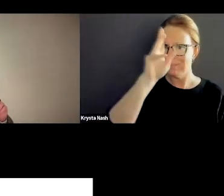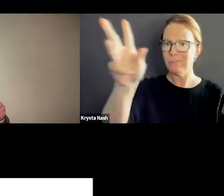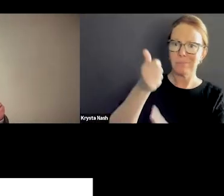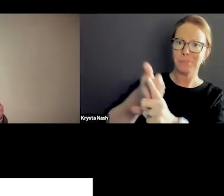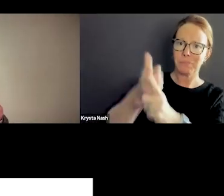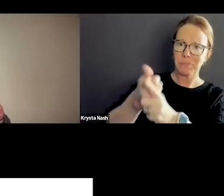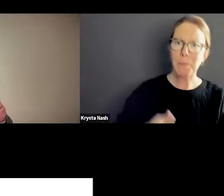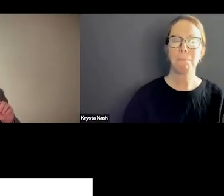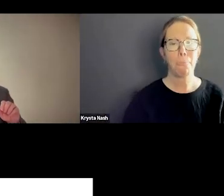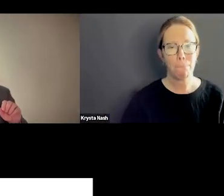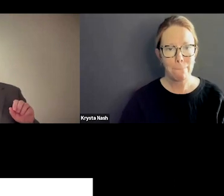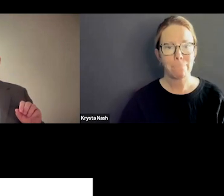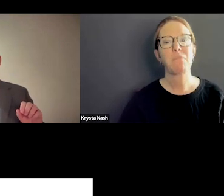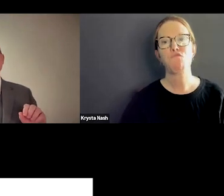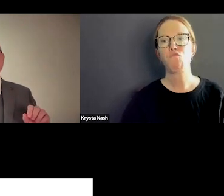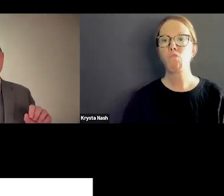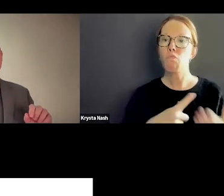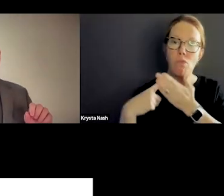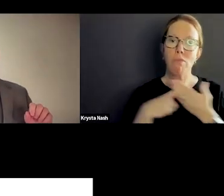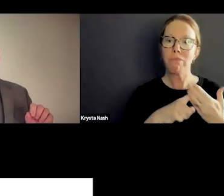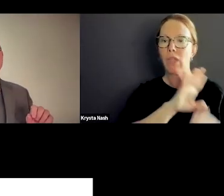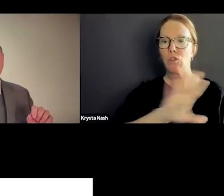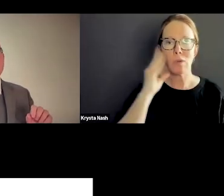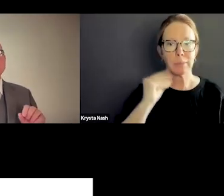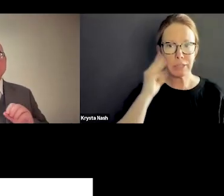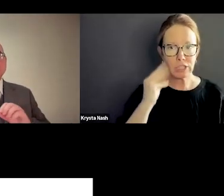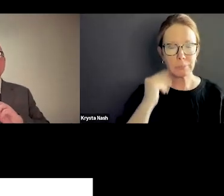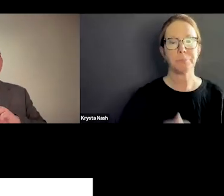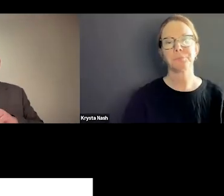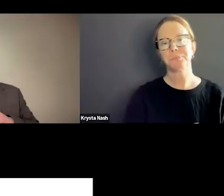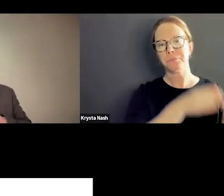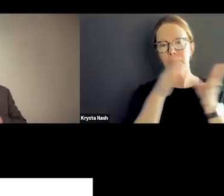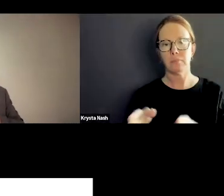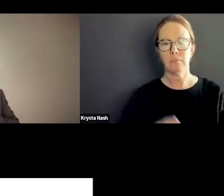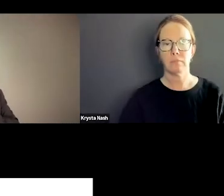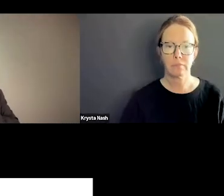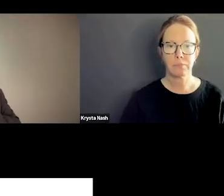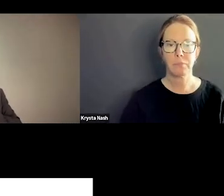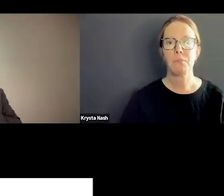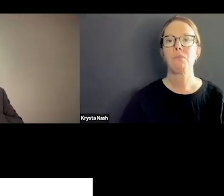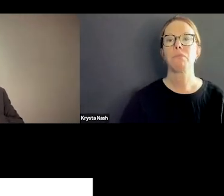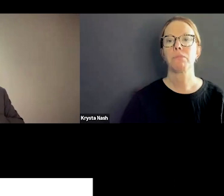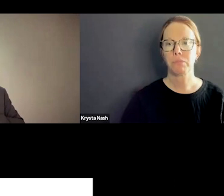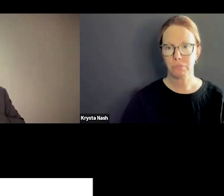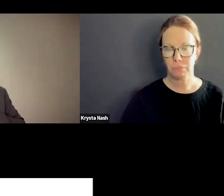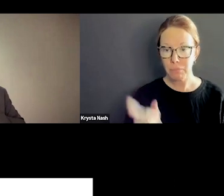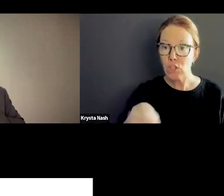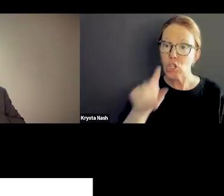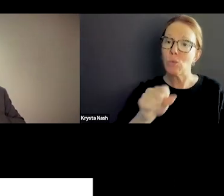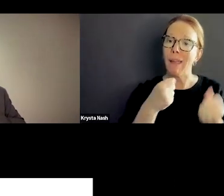to go to that conference and talk about your experiences that way. So there's that. The other is again you too can advocate for expanding